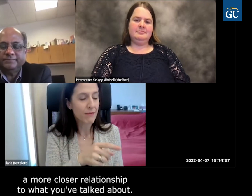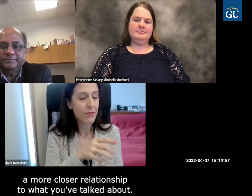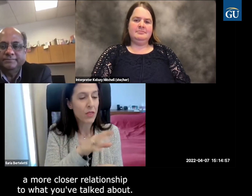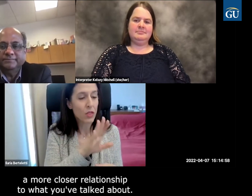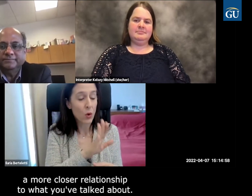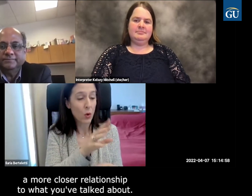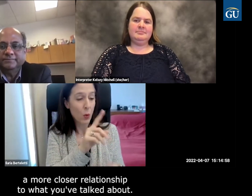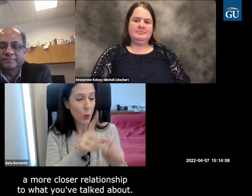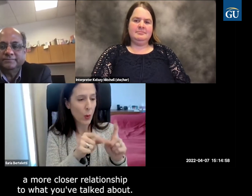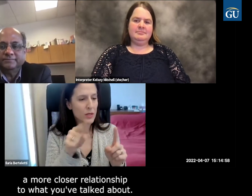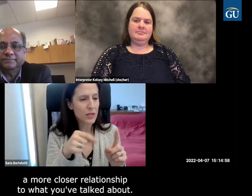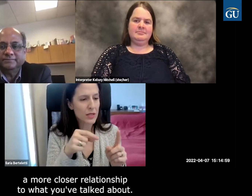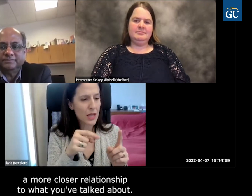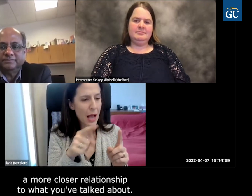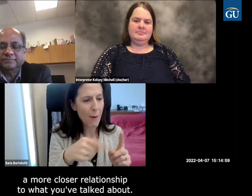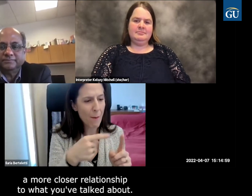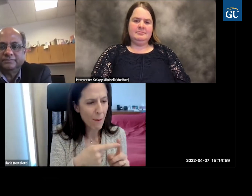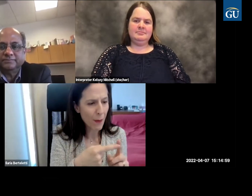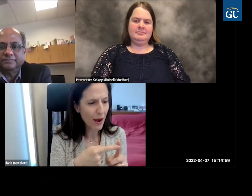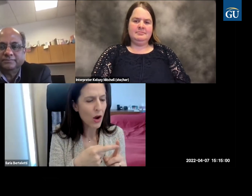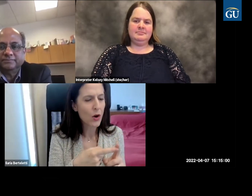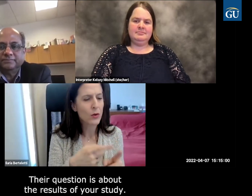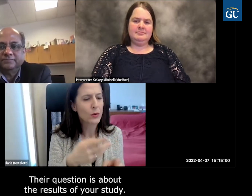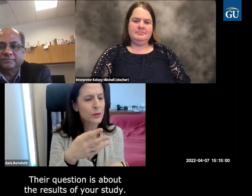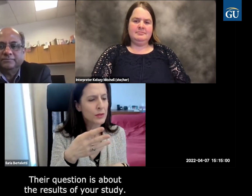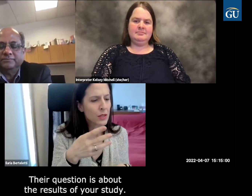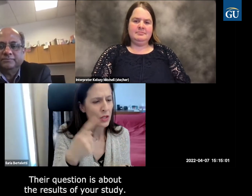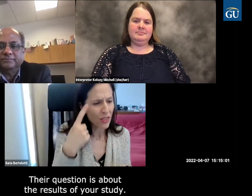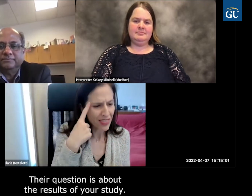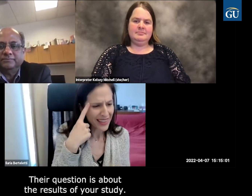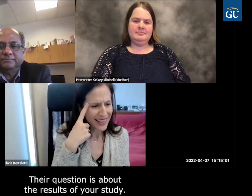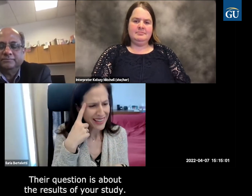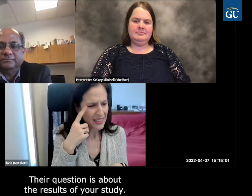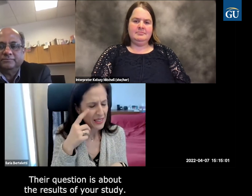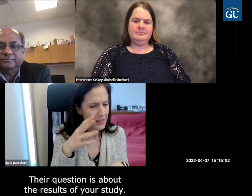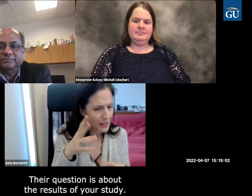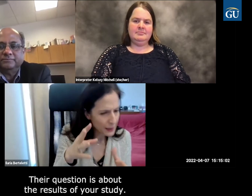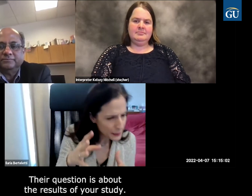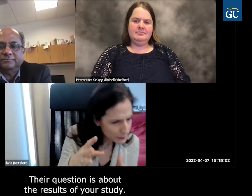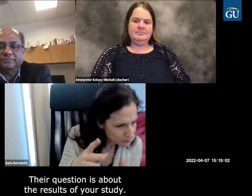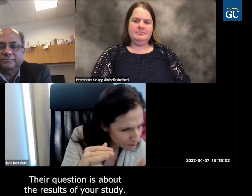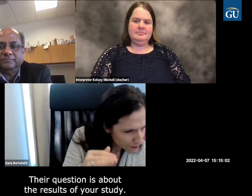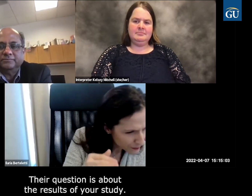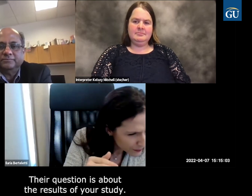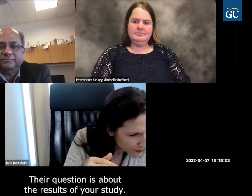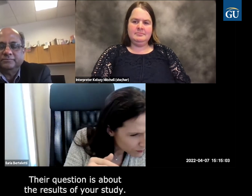relationship to what you've talked about their question is about